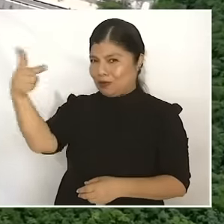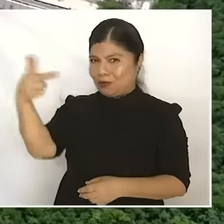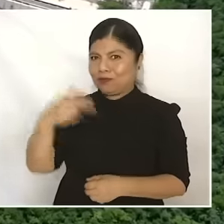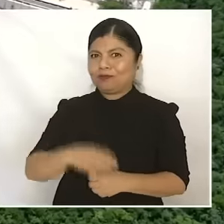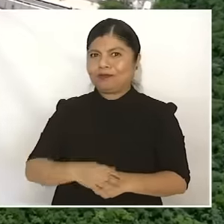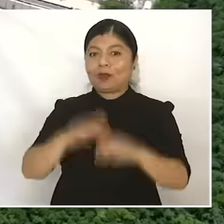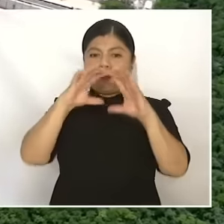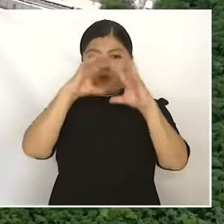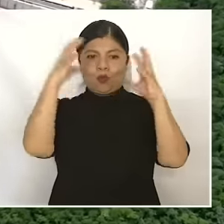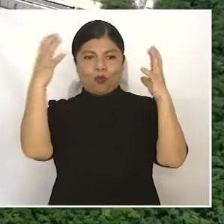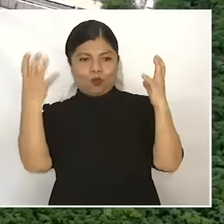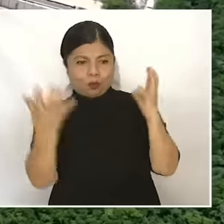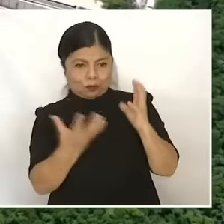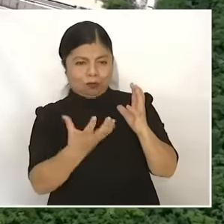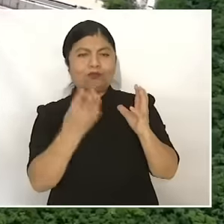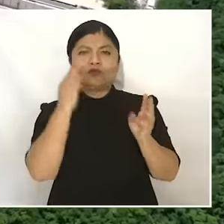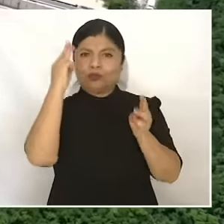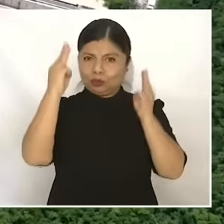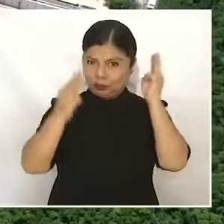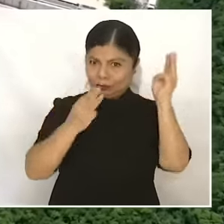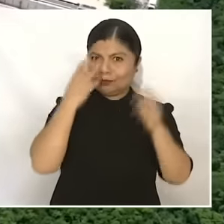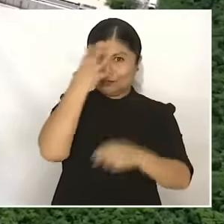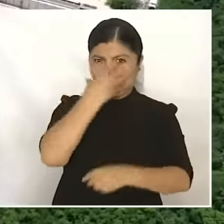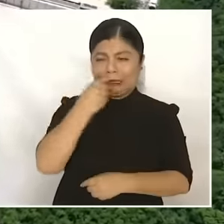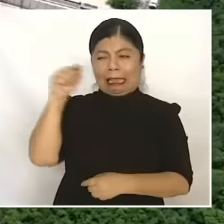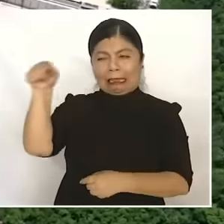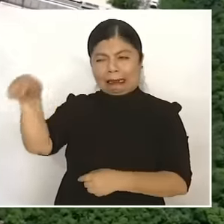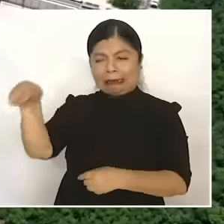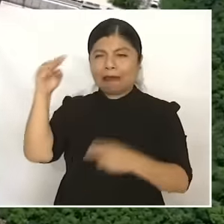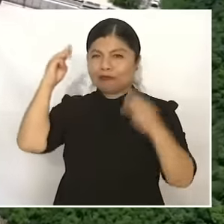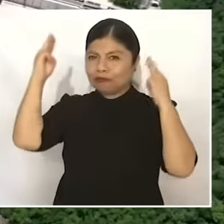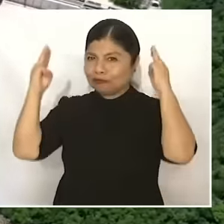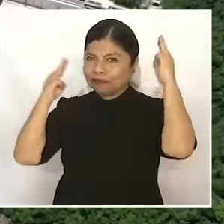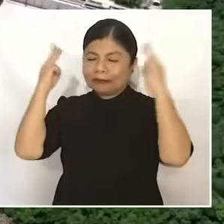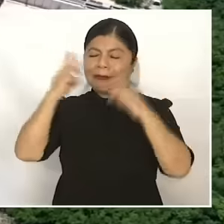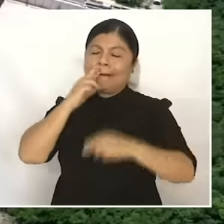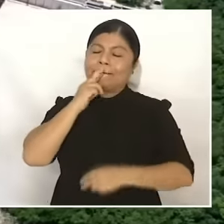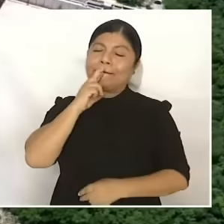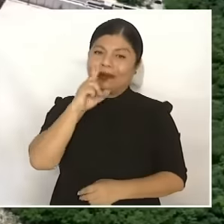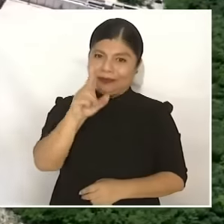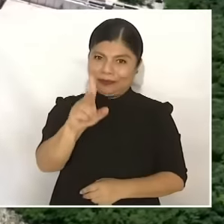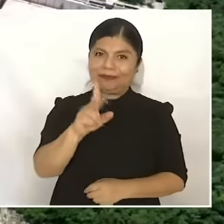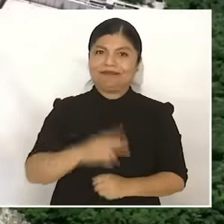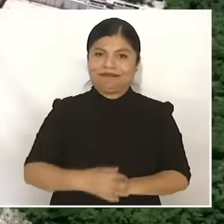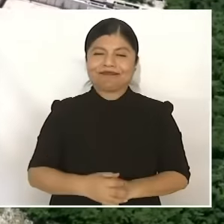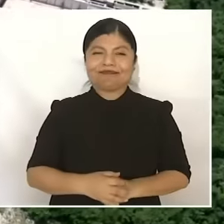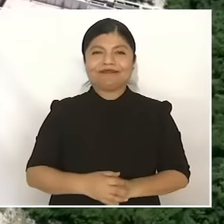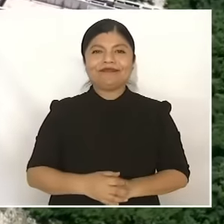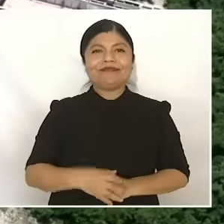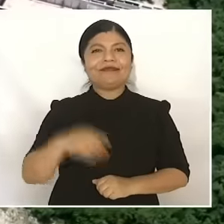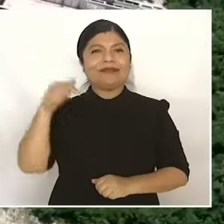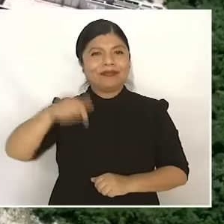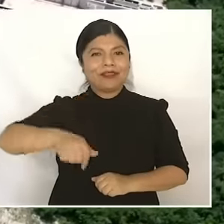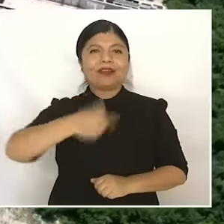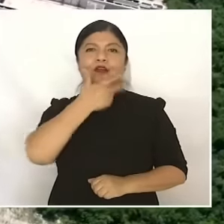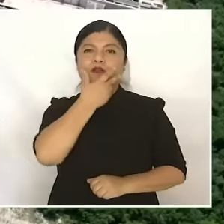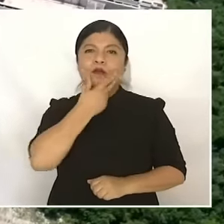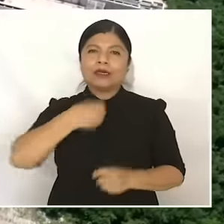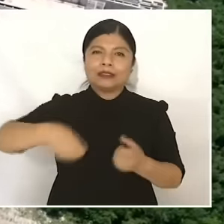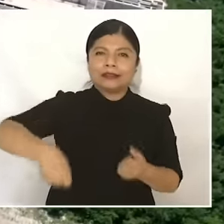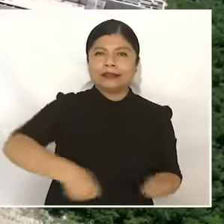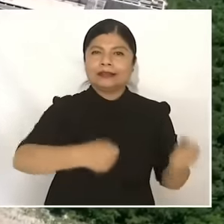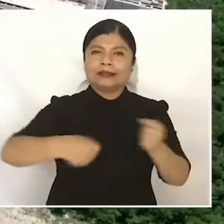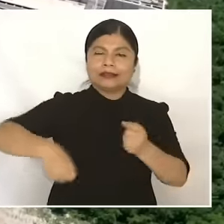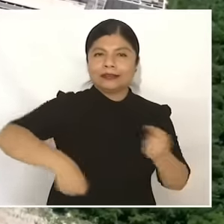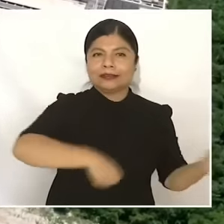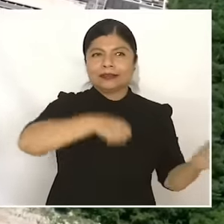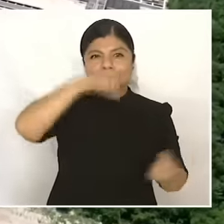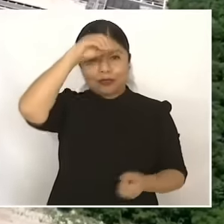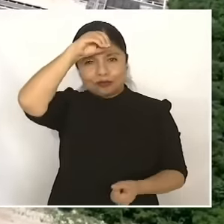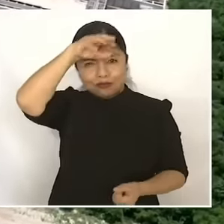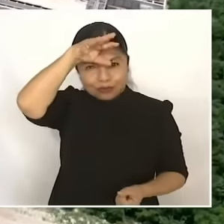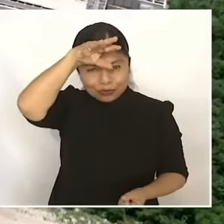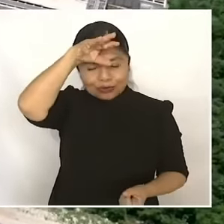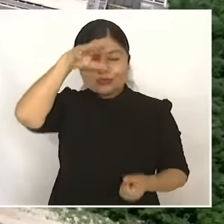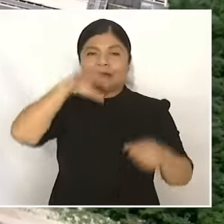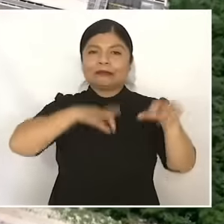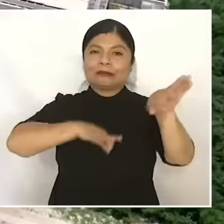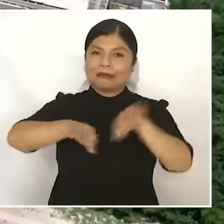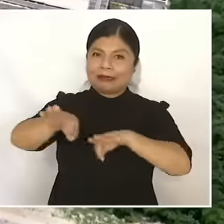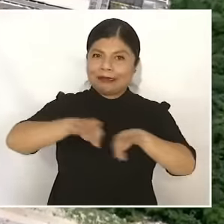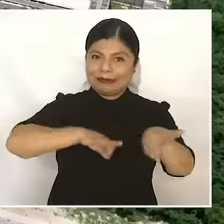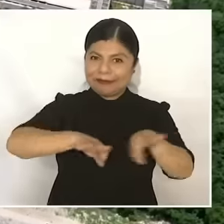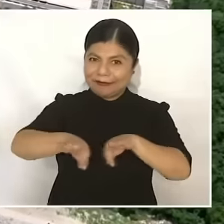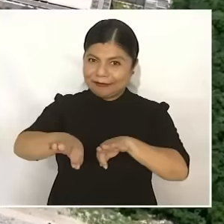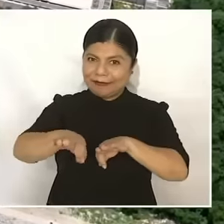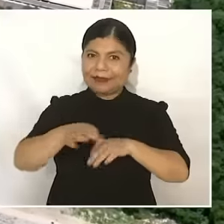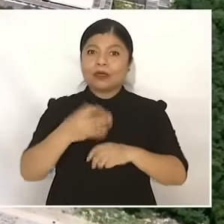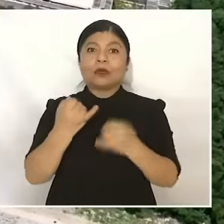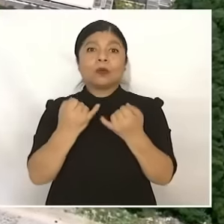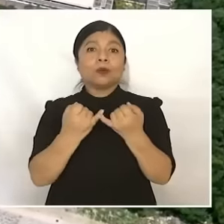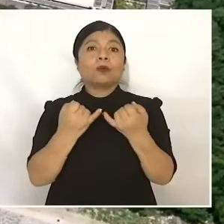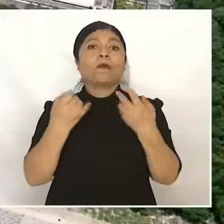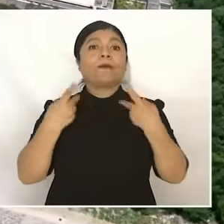Eastern coast that we are going to now to visit for the work of archaeologists archaeologists of the restorers